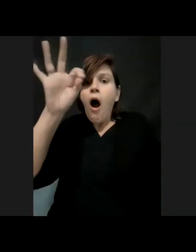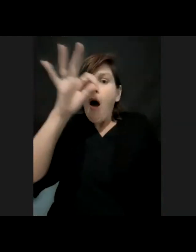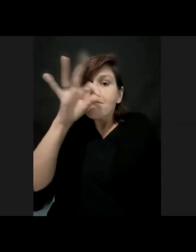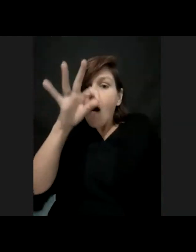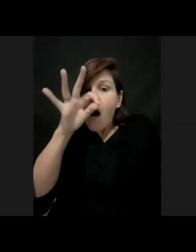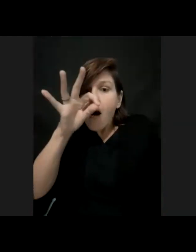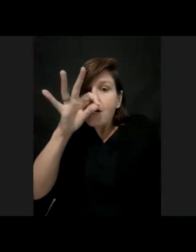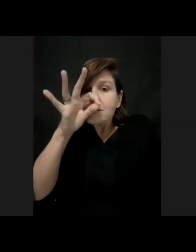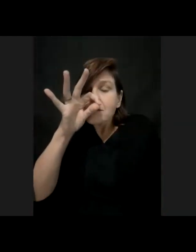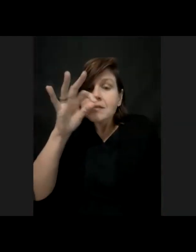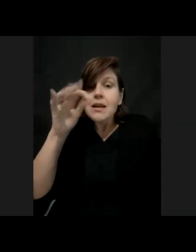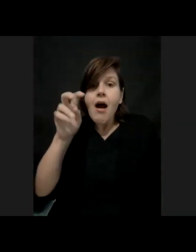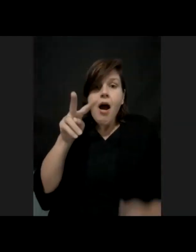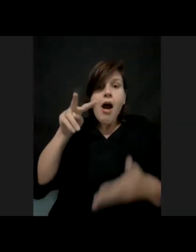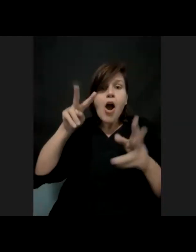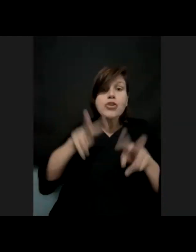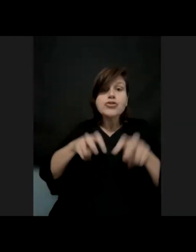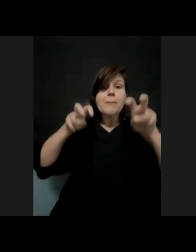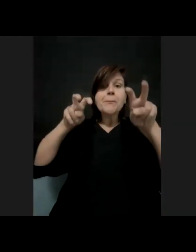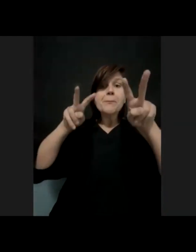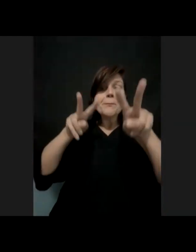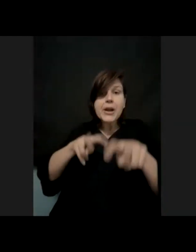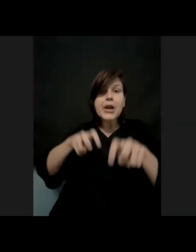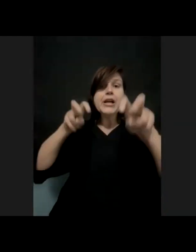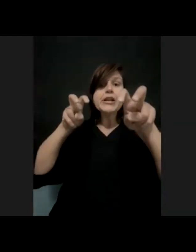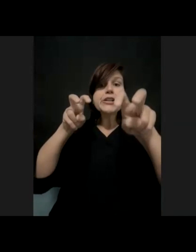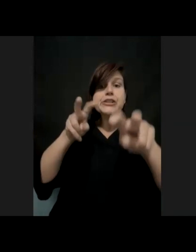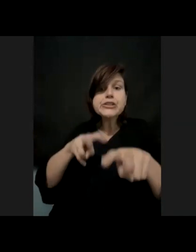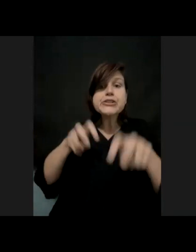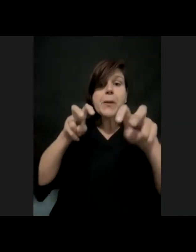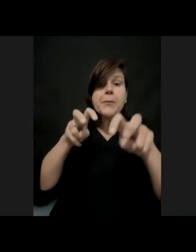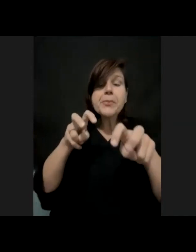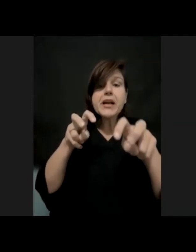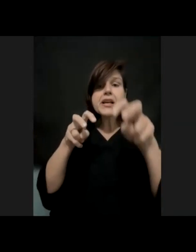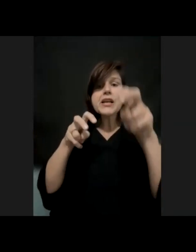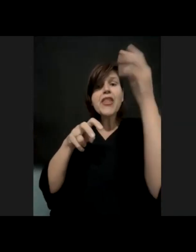jumping up and down near a tree! [gasp]